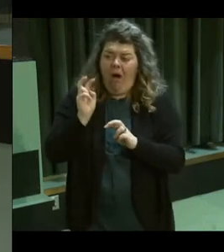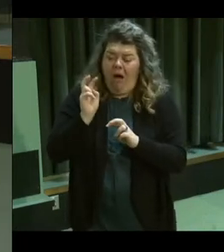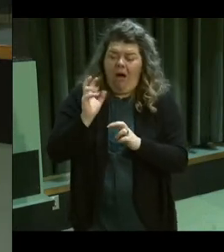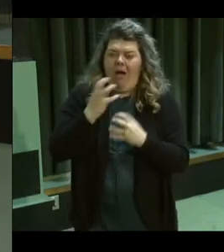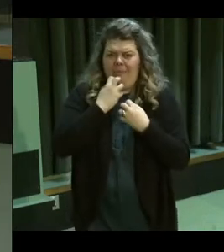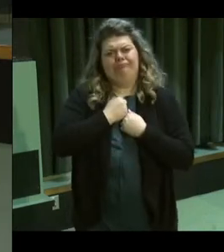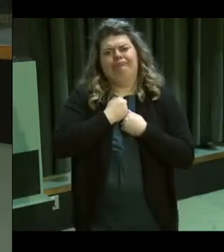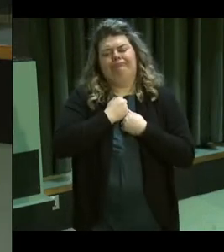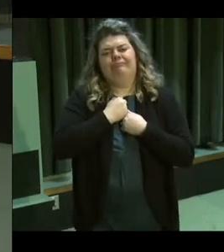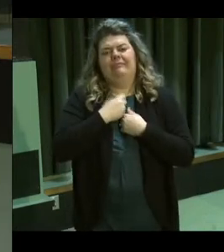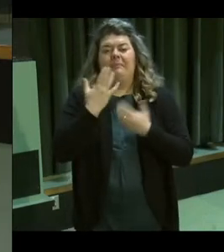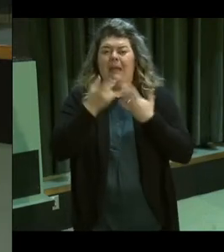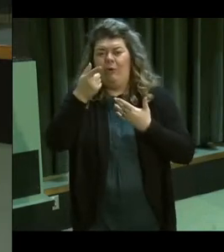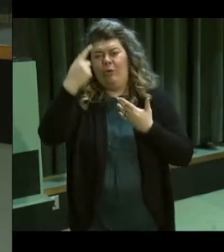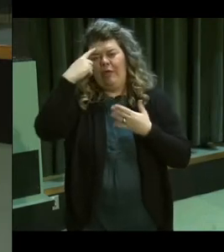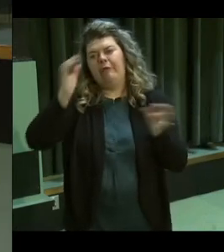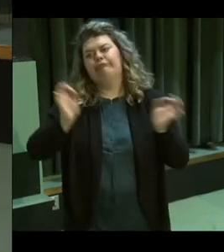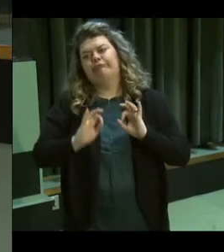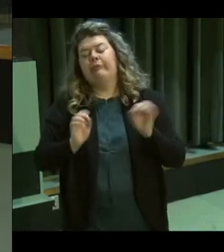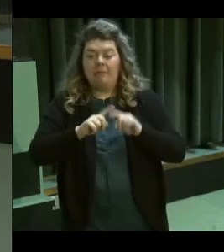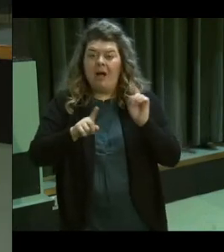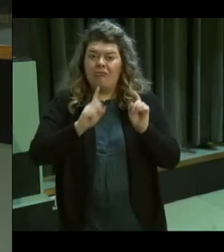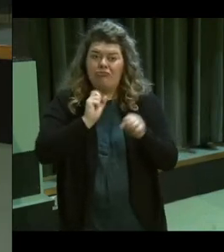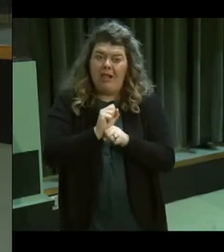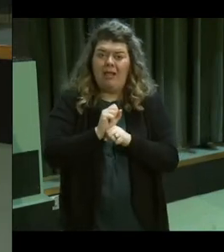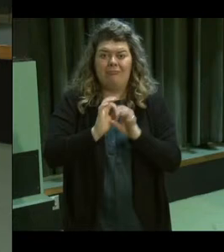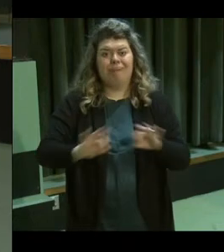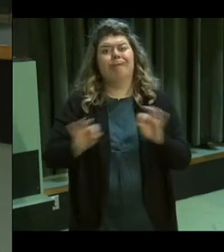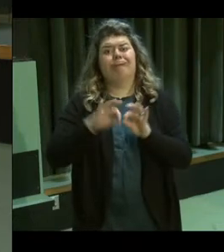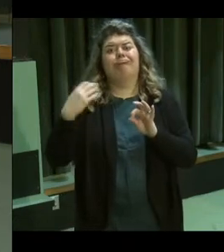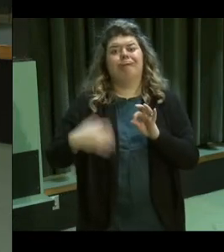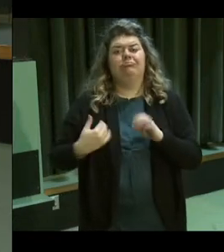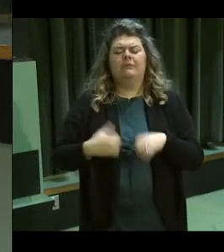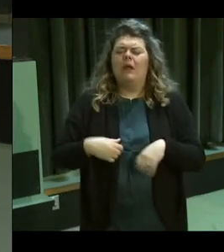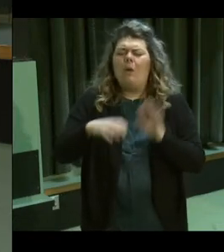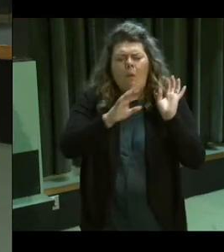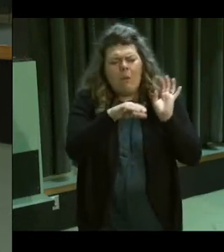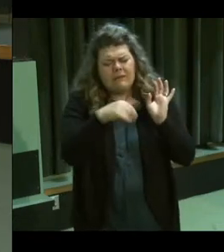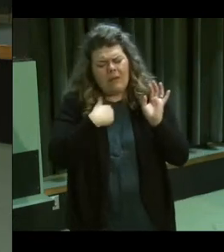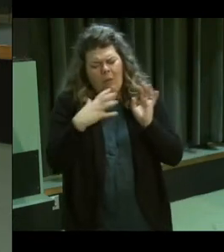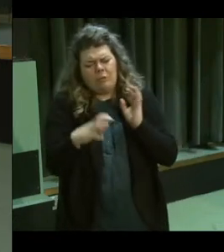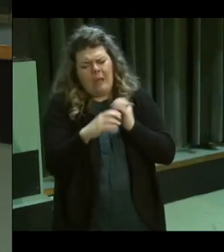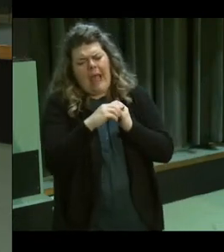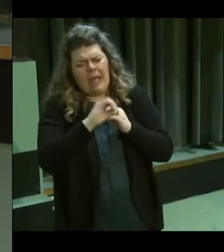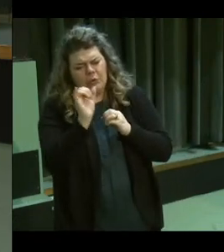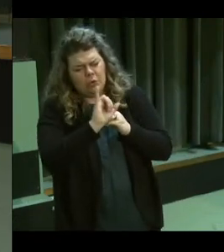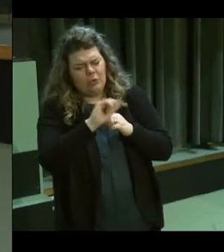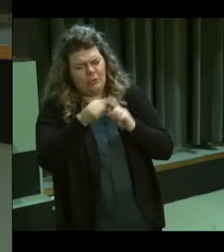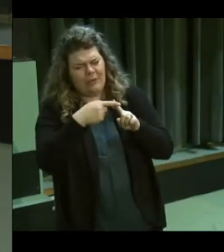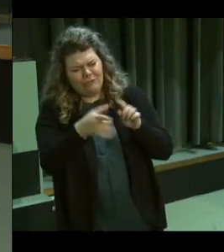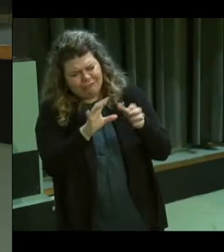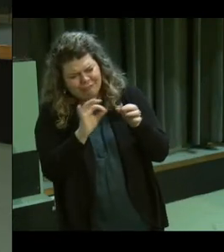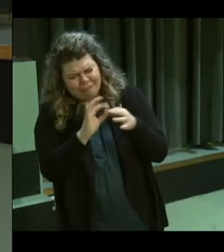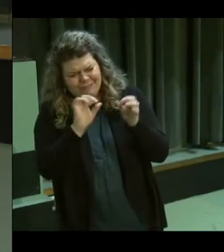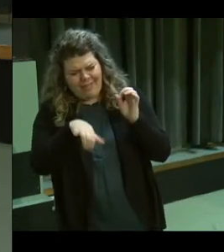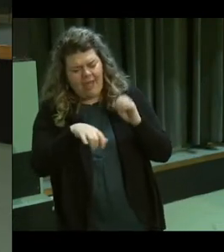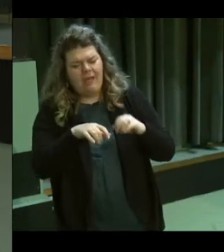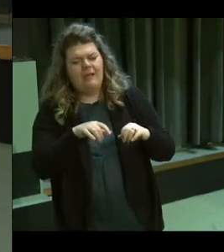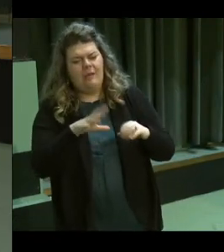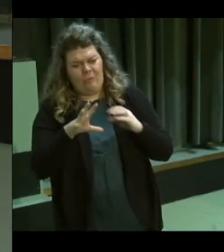much to organizers for you. You may not think it's a big deal,